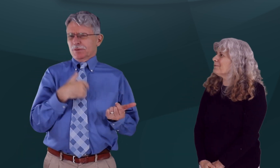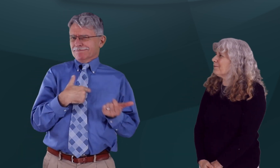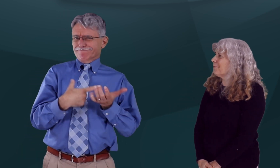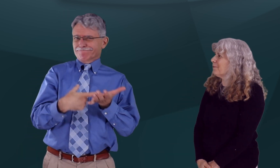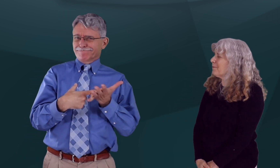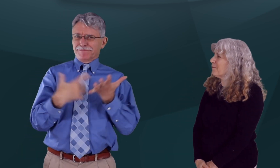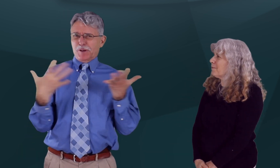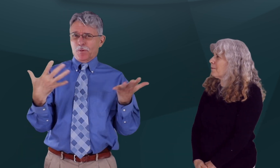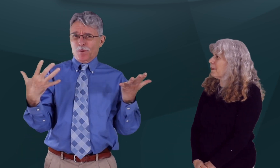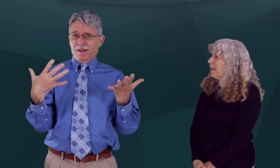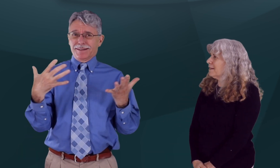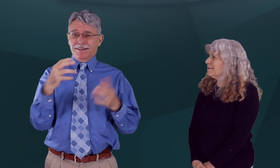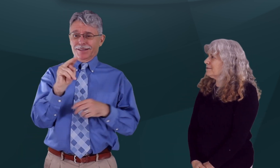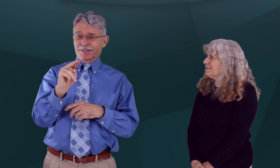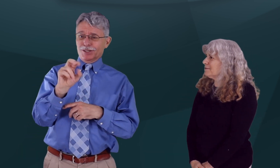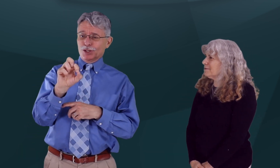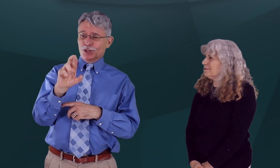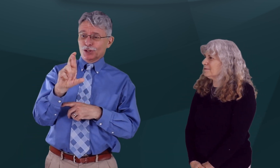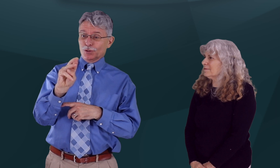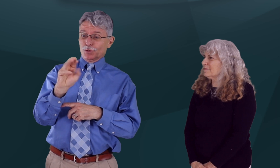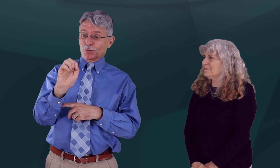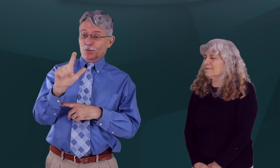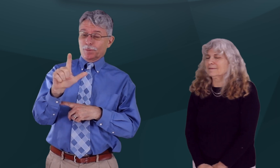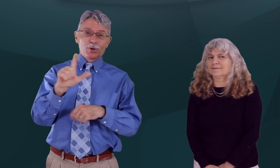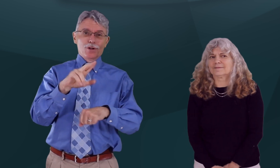So we're here to talk about "normal."